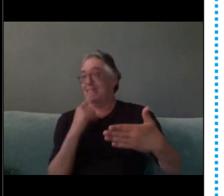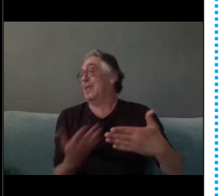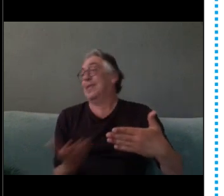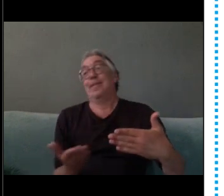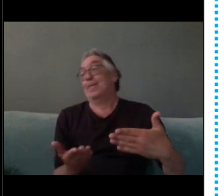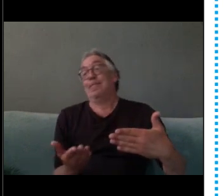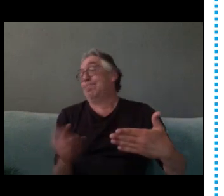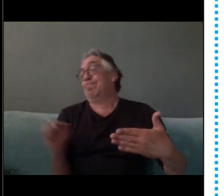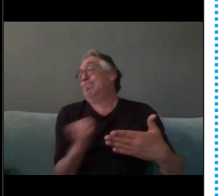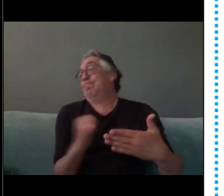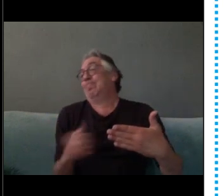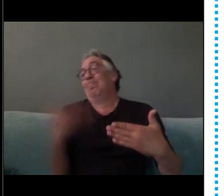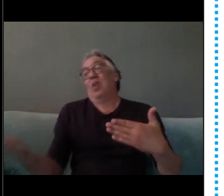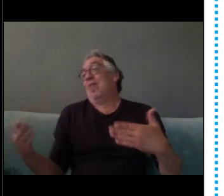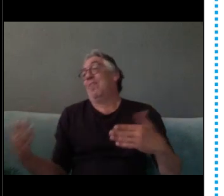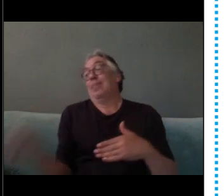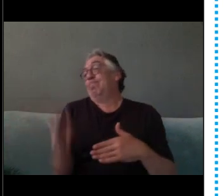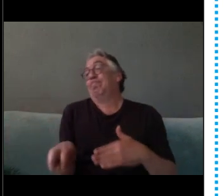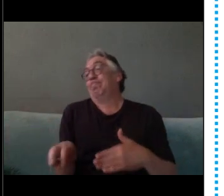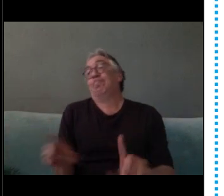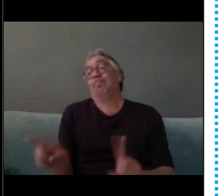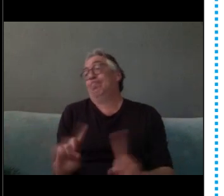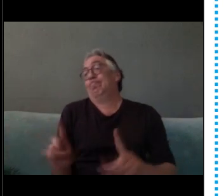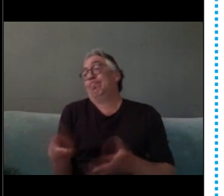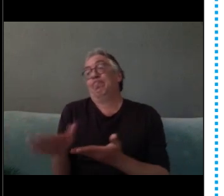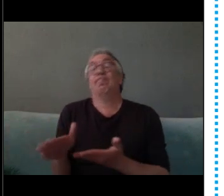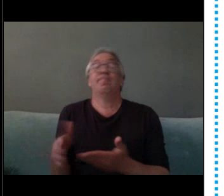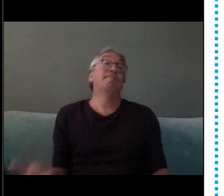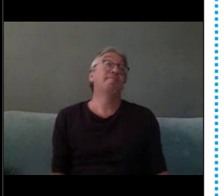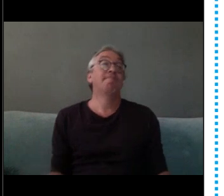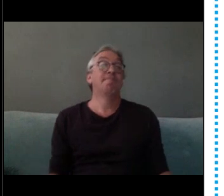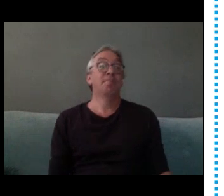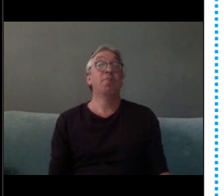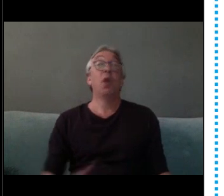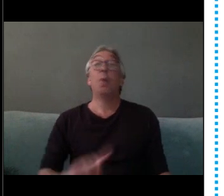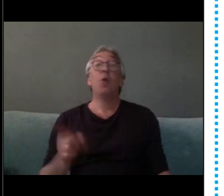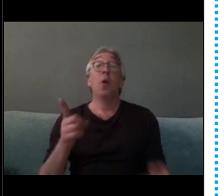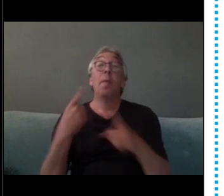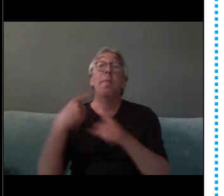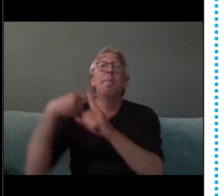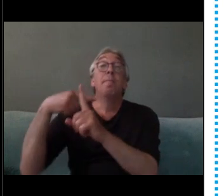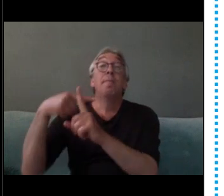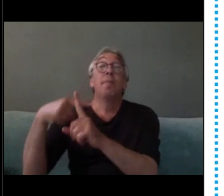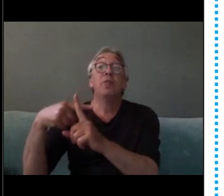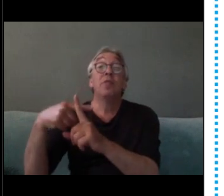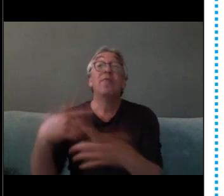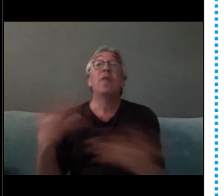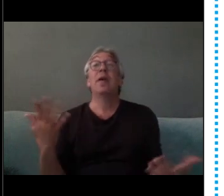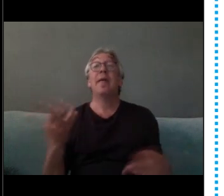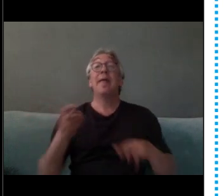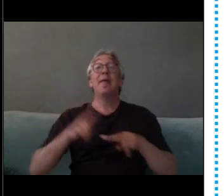And then the good thing again here is that you have full compensation for loss or damage of mobility equipment.